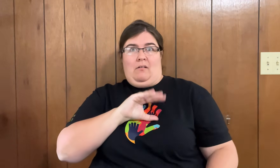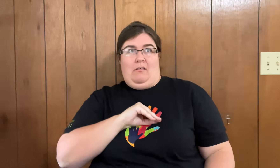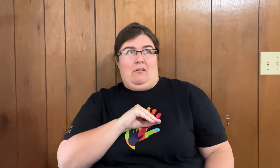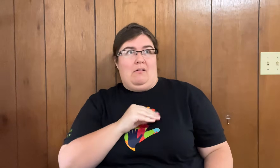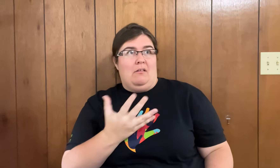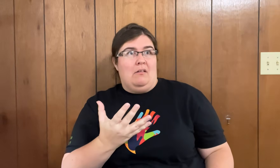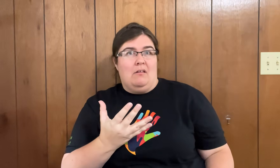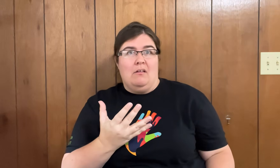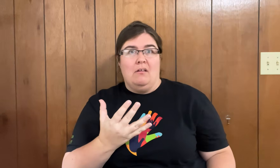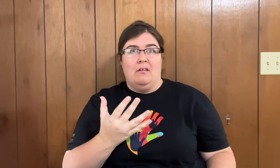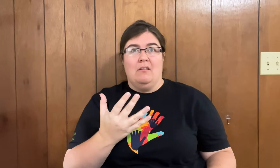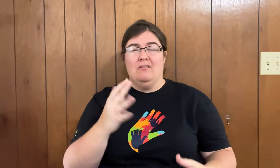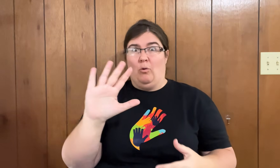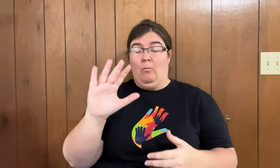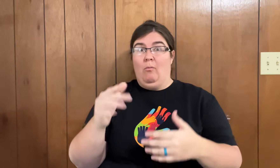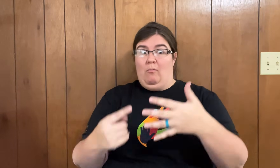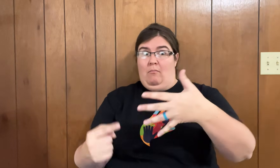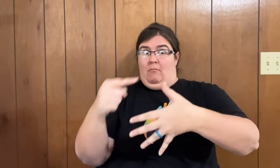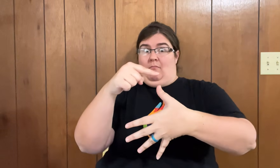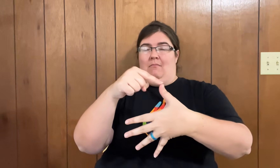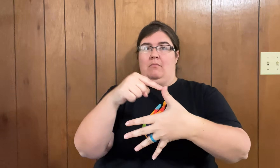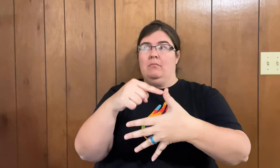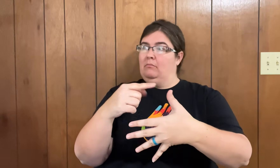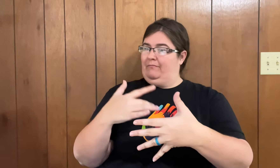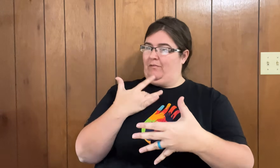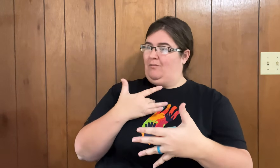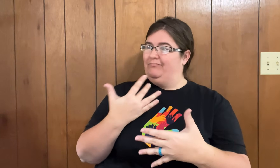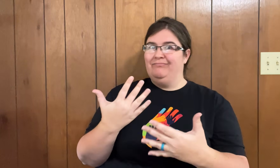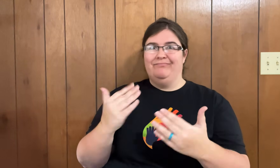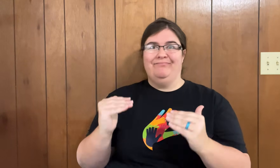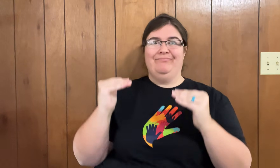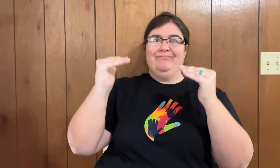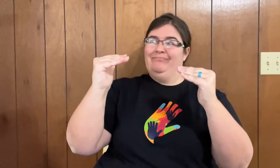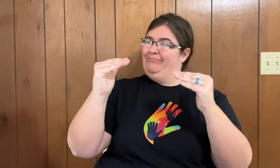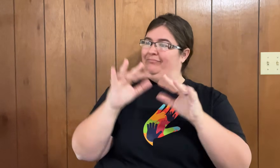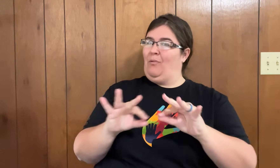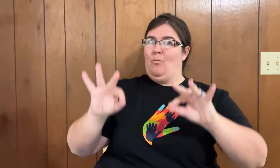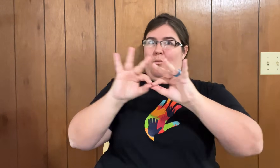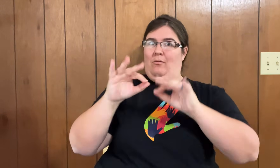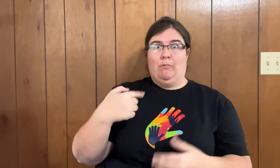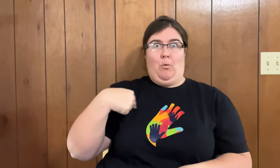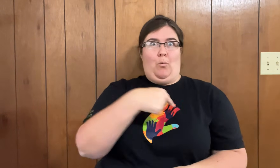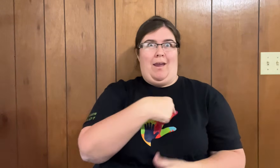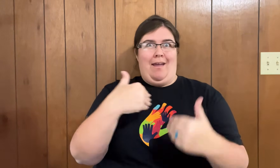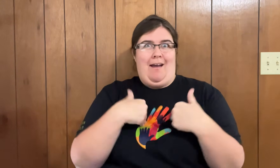They are disheartened. Those who know the standardized sign language feel elite or